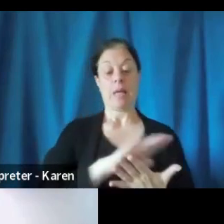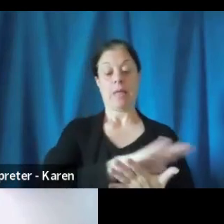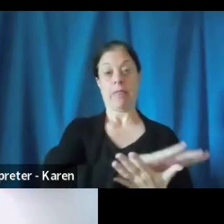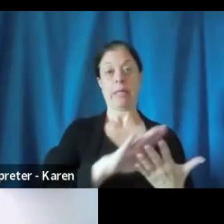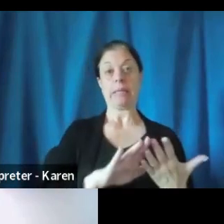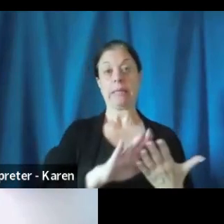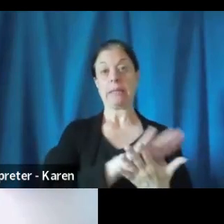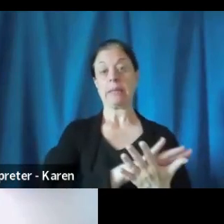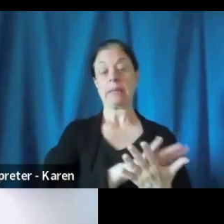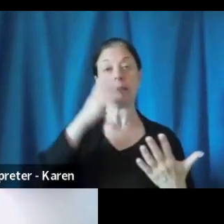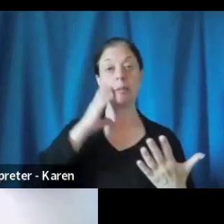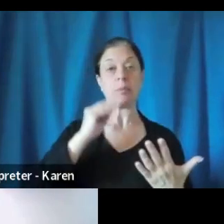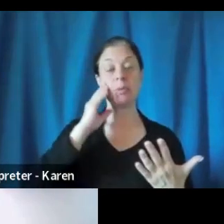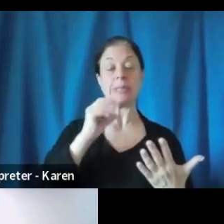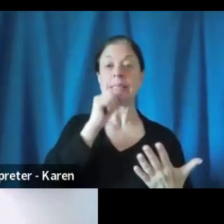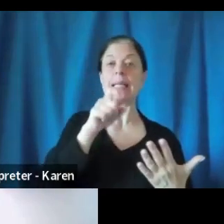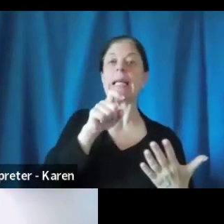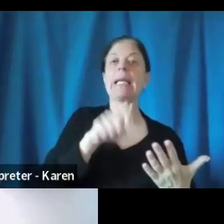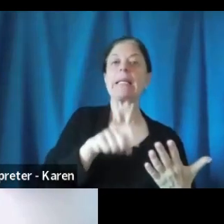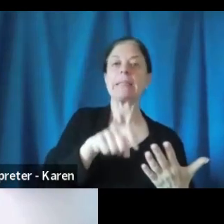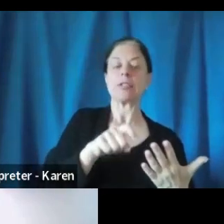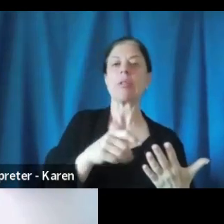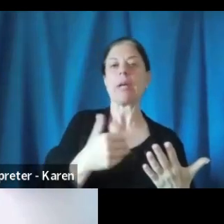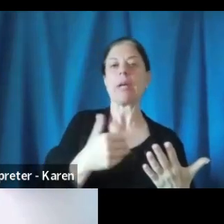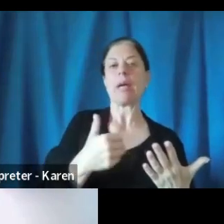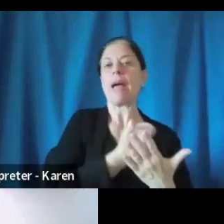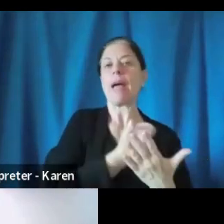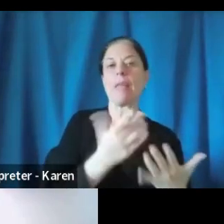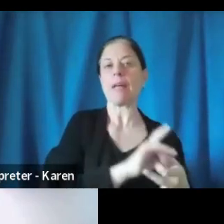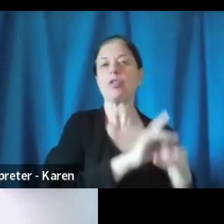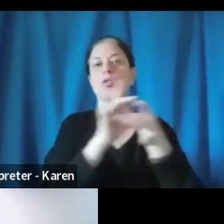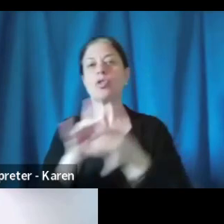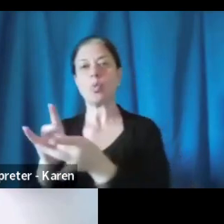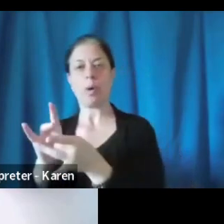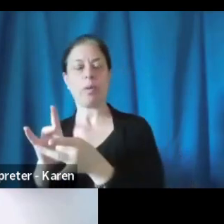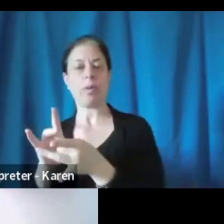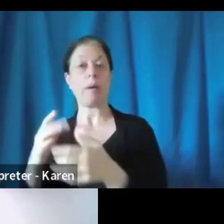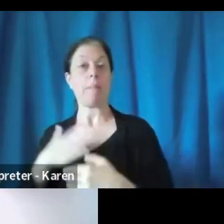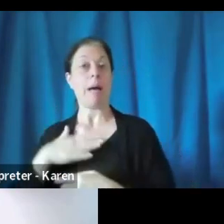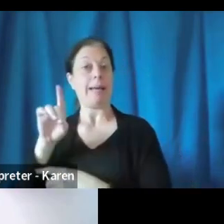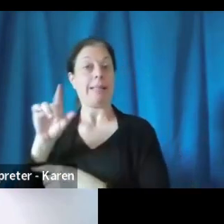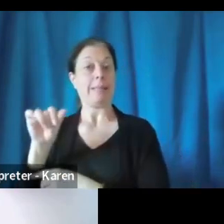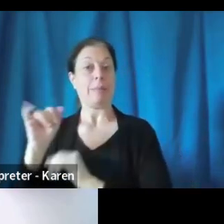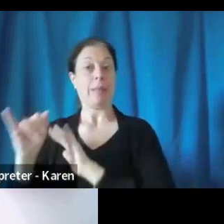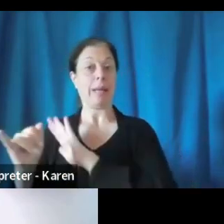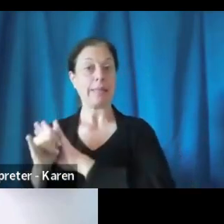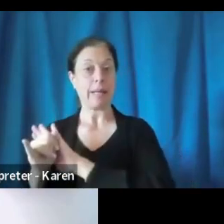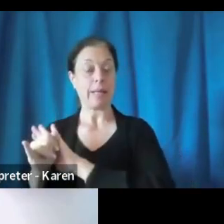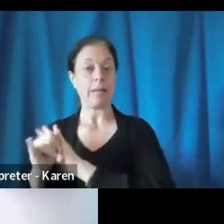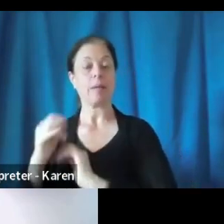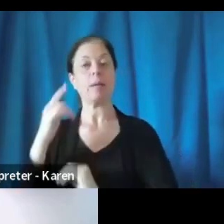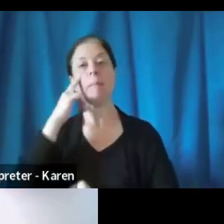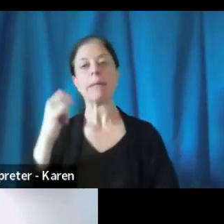experience, right? These experiences didn't necessarily